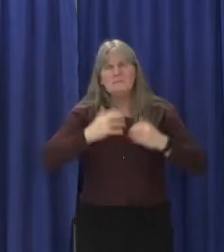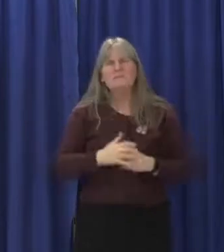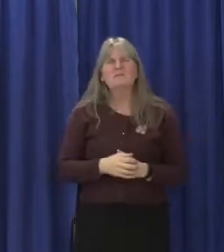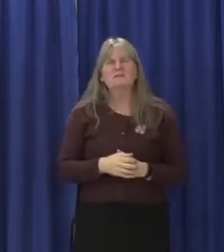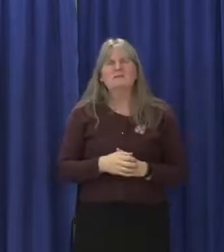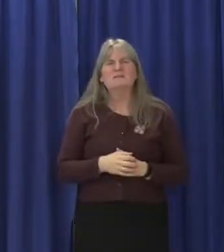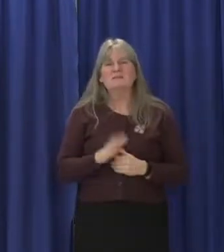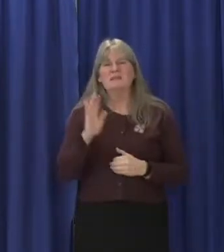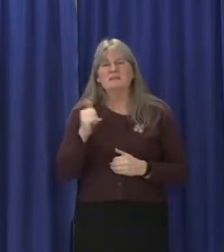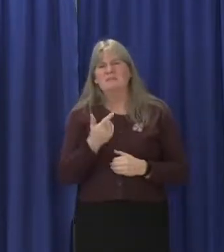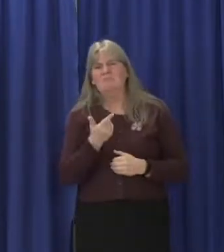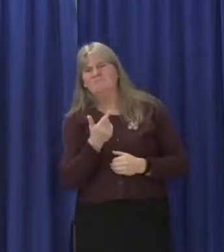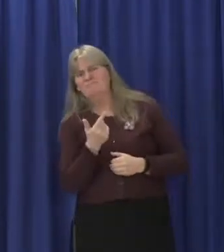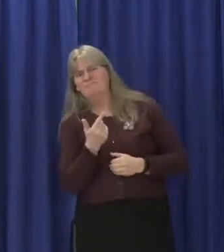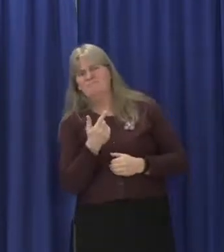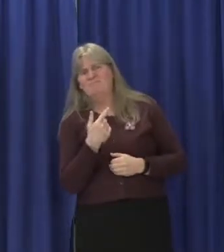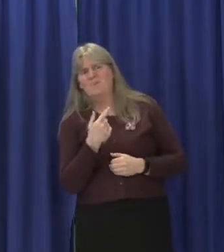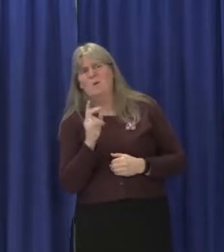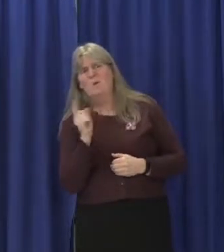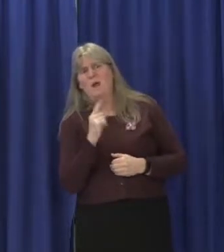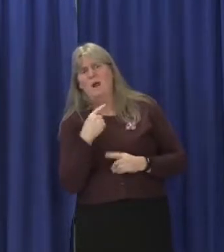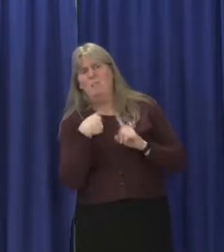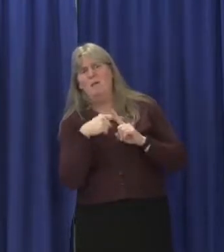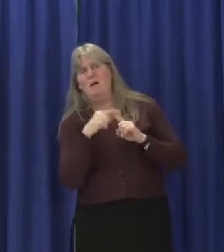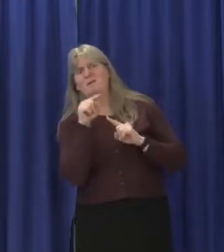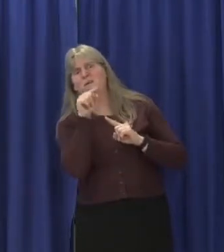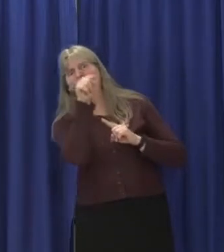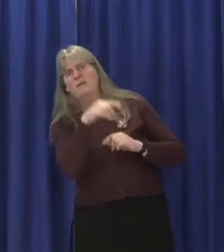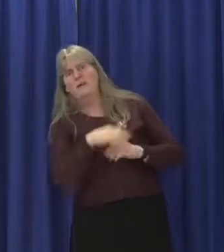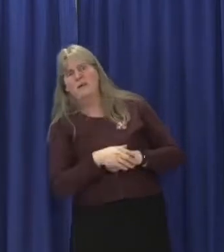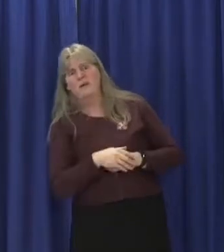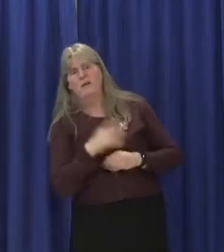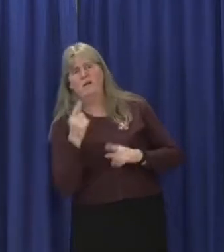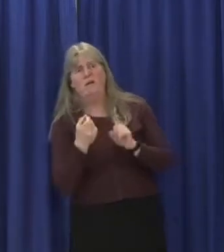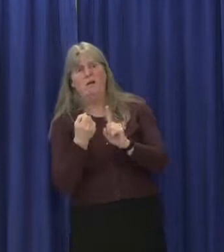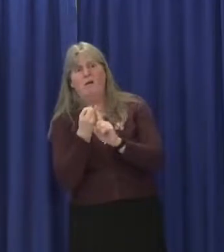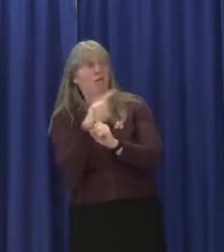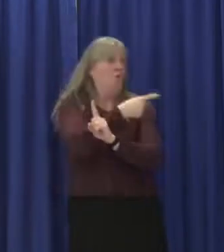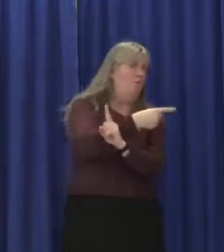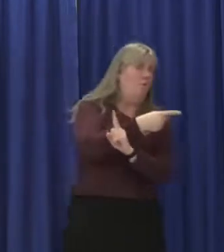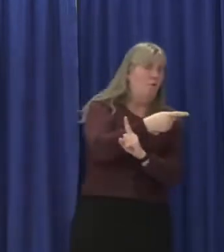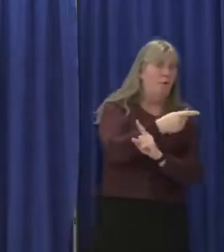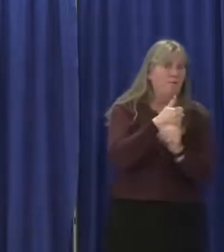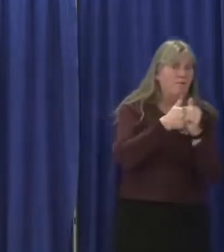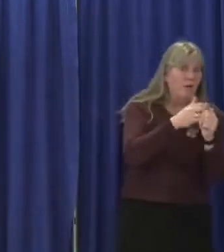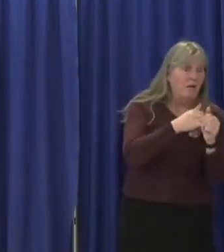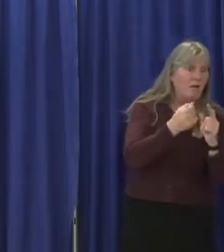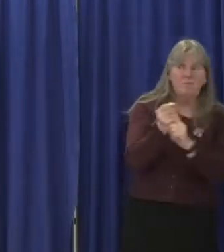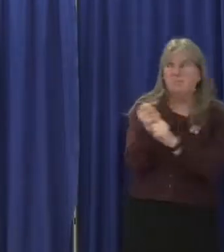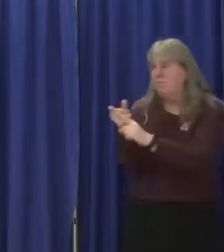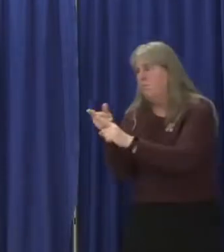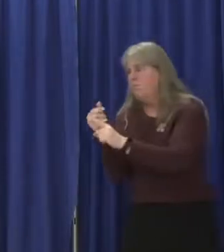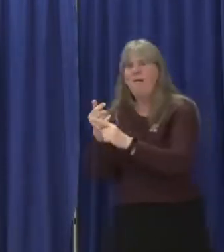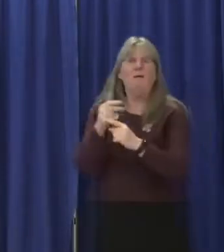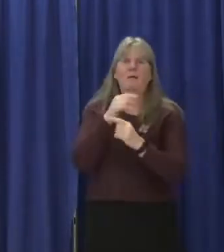at that end of the tunnel and sometimes that light turns into another train. But I really do see us getting